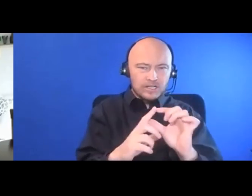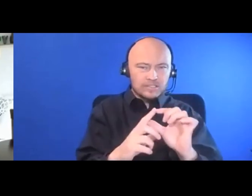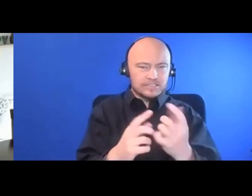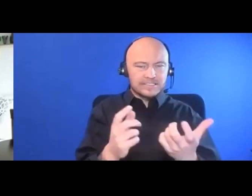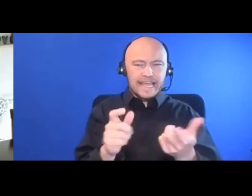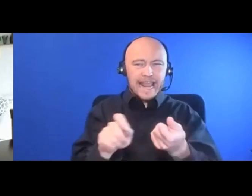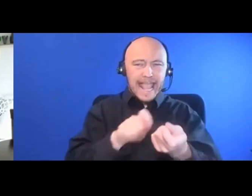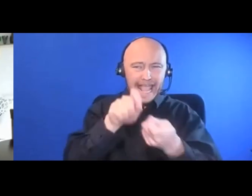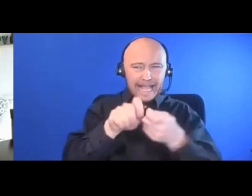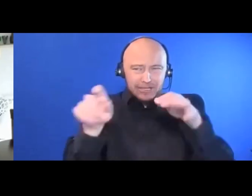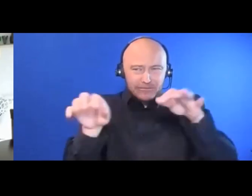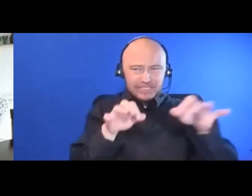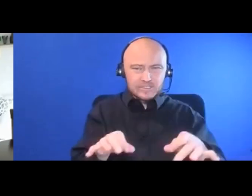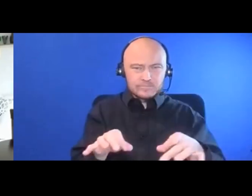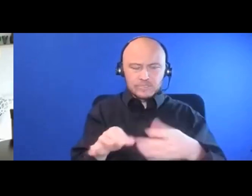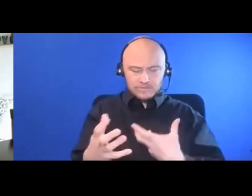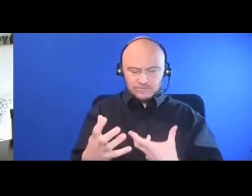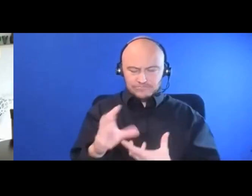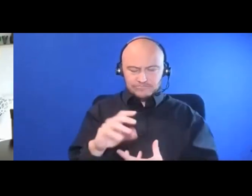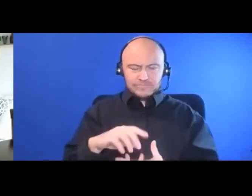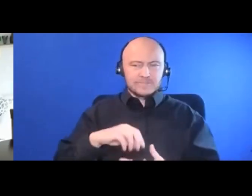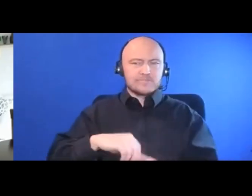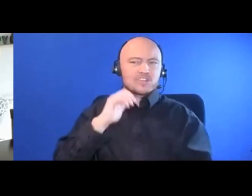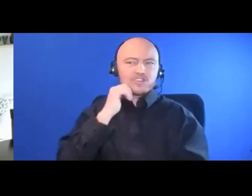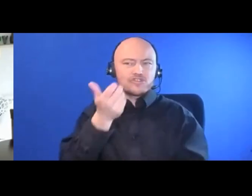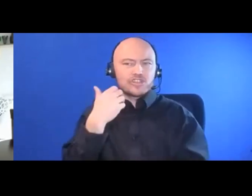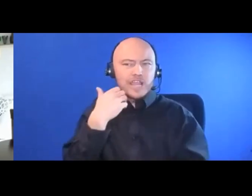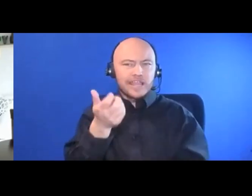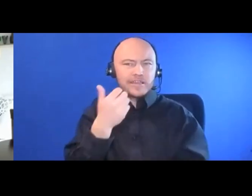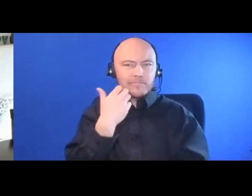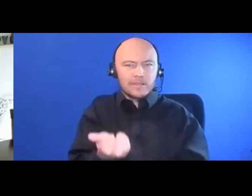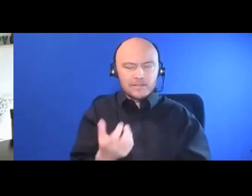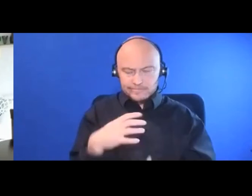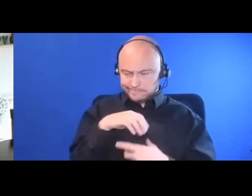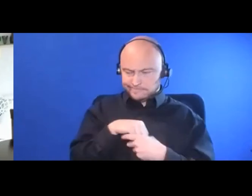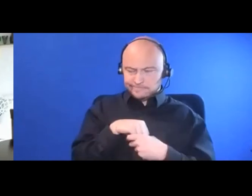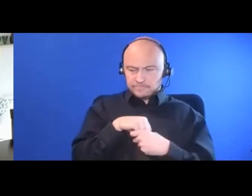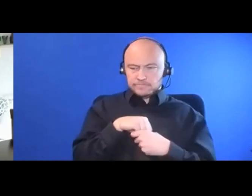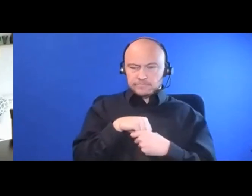than it was just internalized shame, which came from what Eileen was talking about